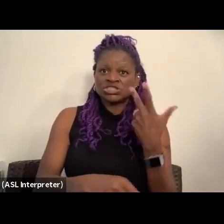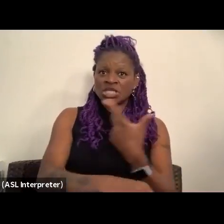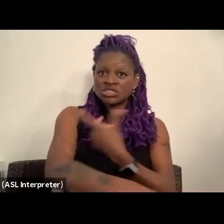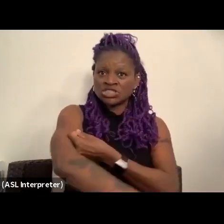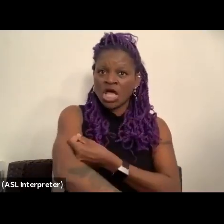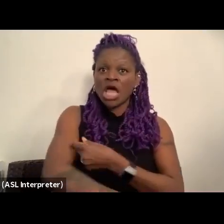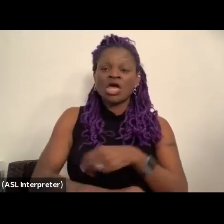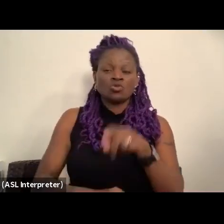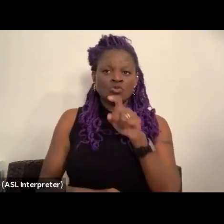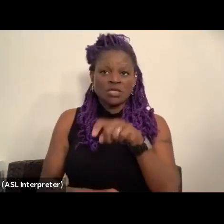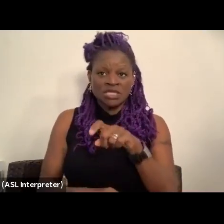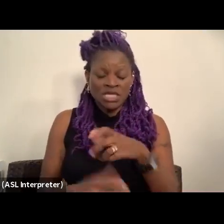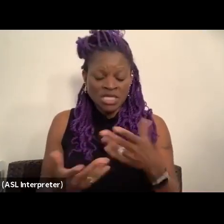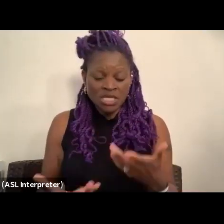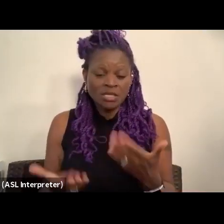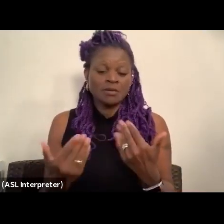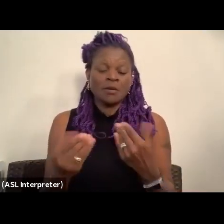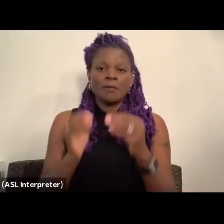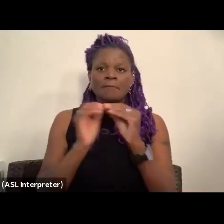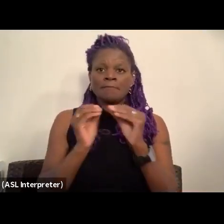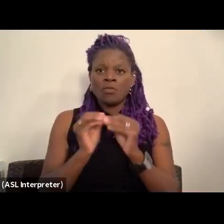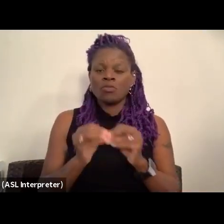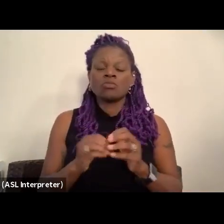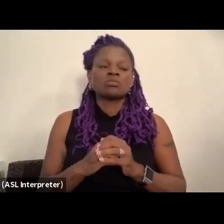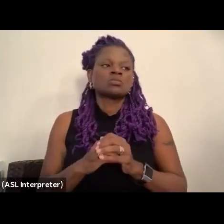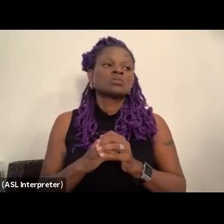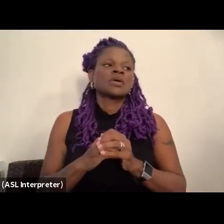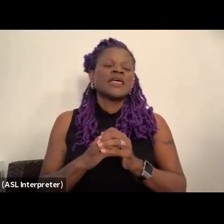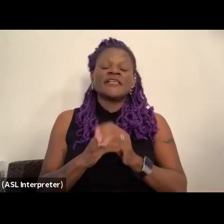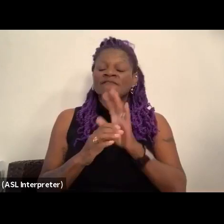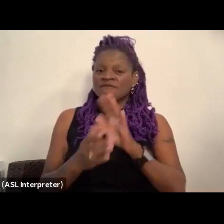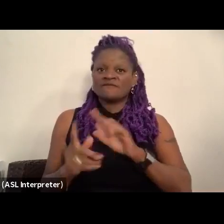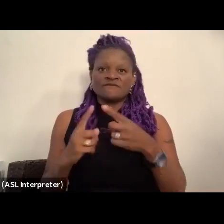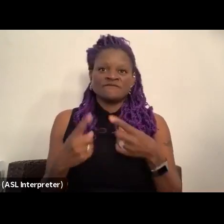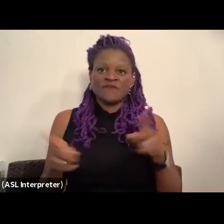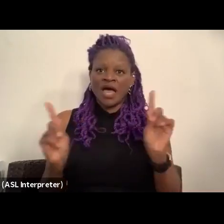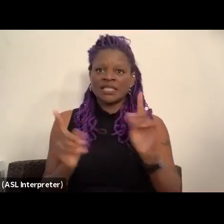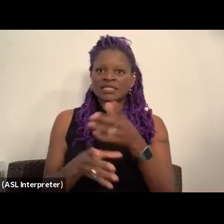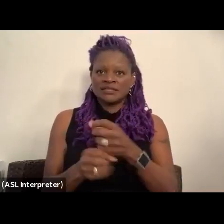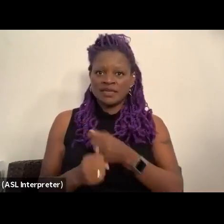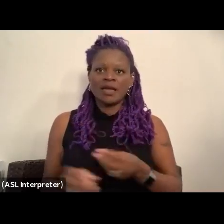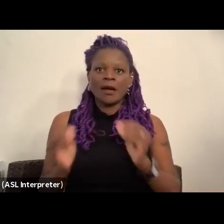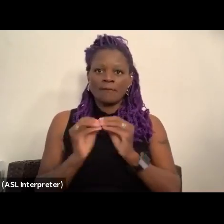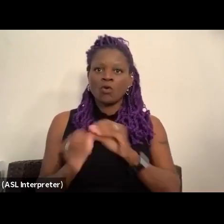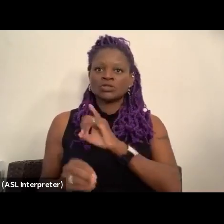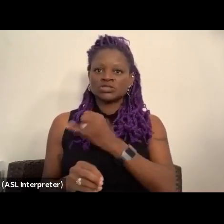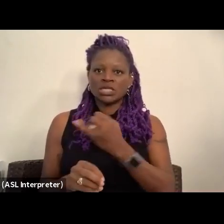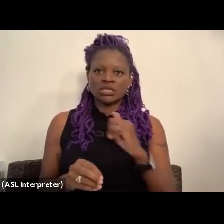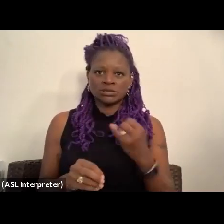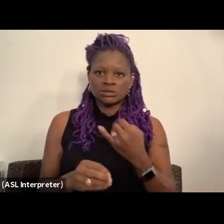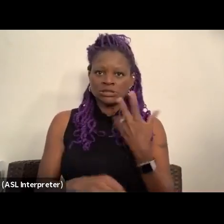lined up until then, but they had received more JMJ doses. I want to also stress that the Jado says